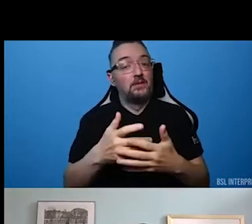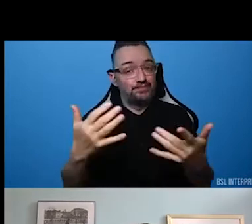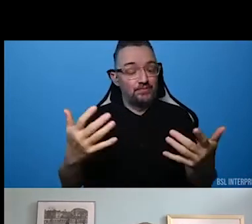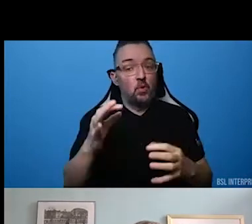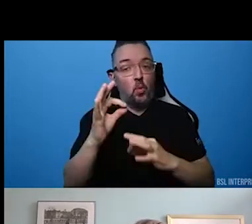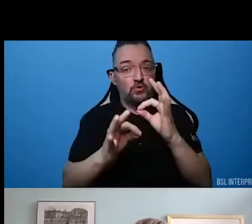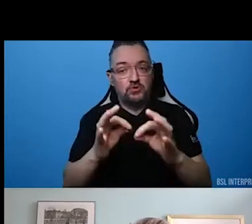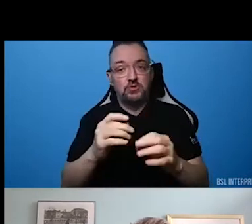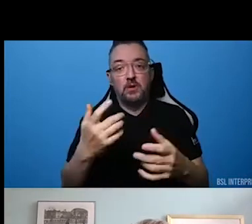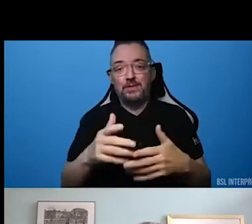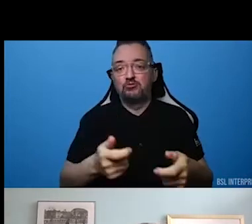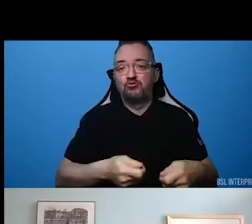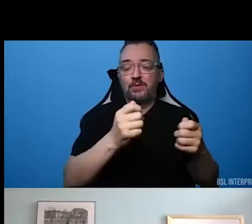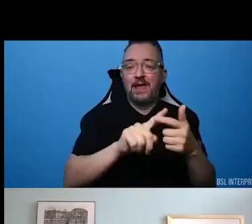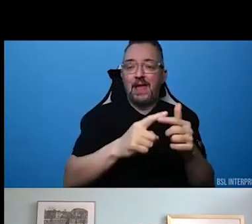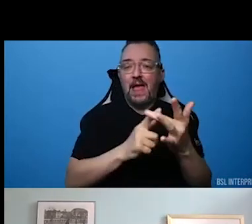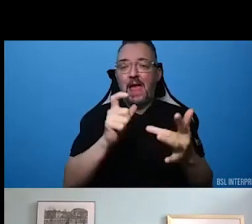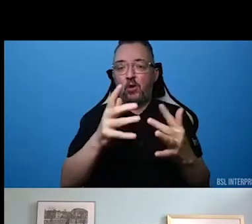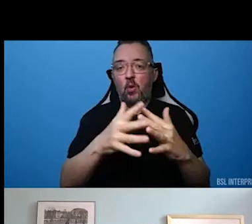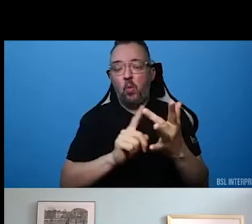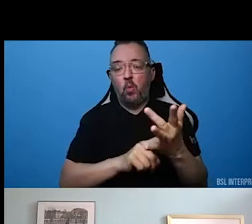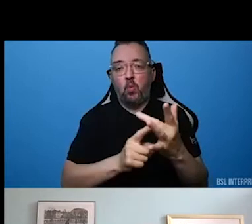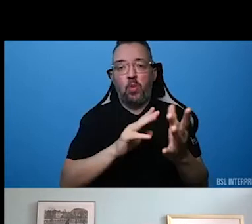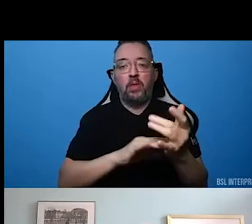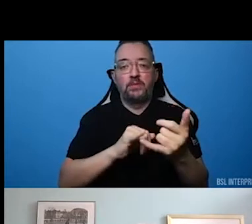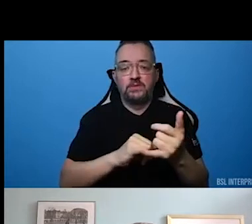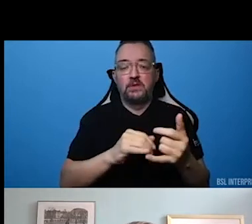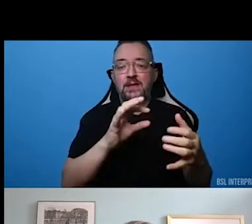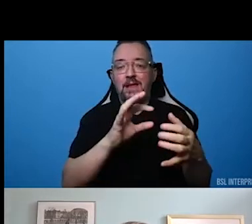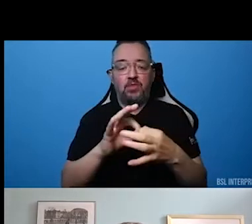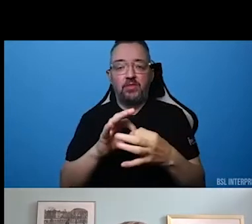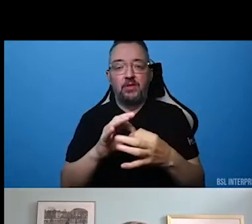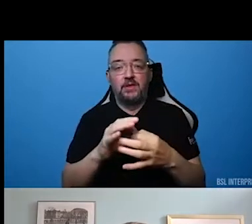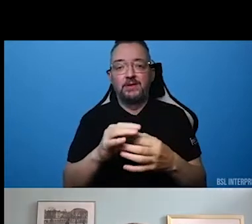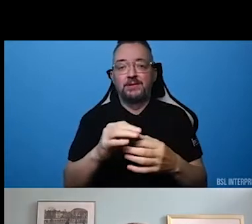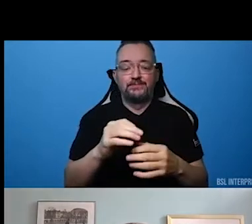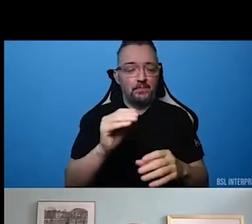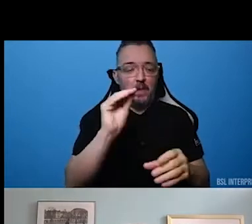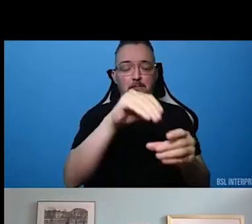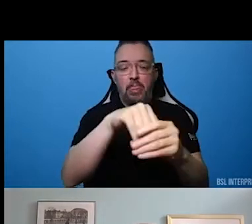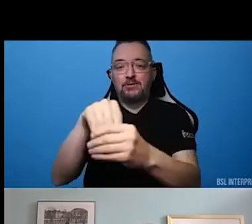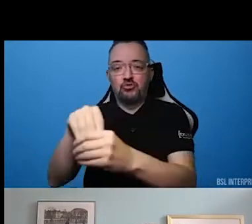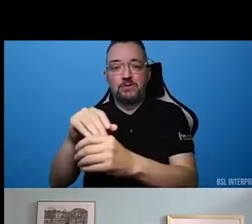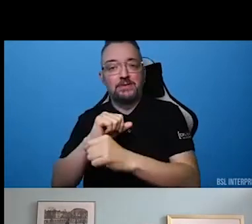by Eric Williams of the connection between plantation slavery and capitalism more broadly.